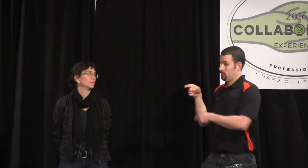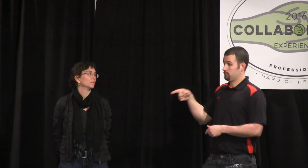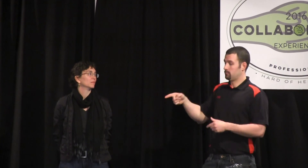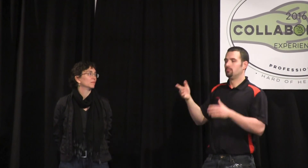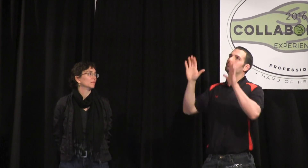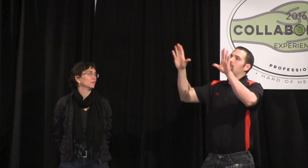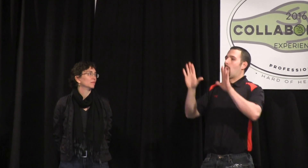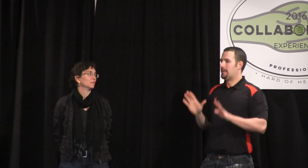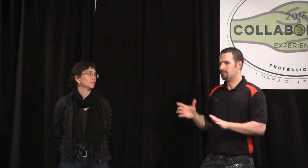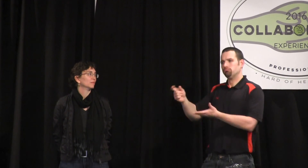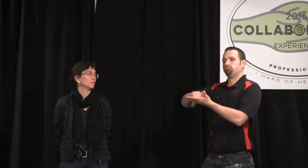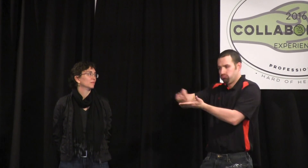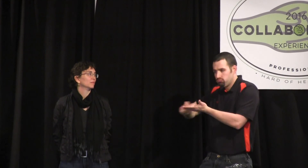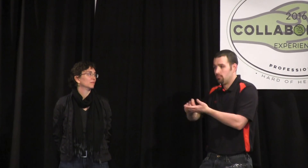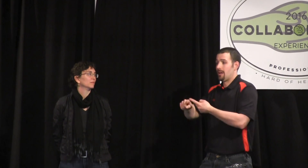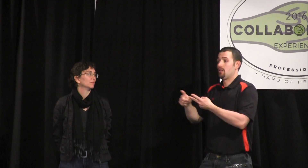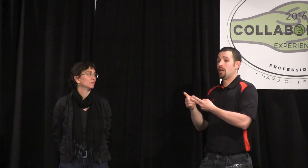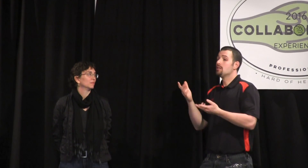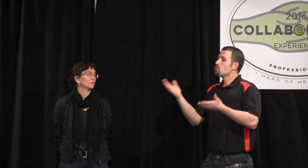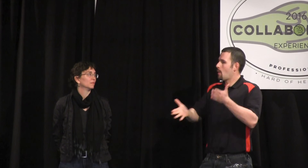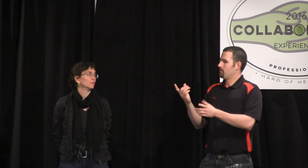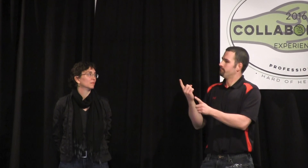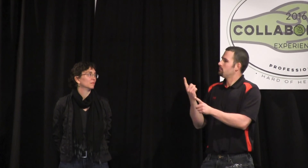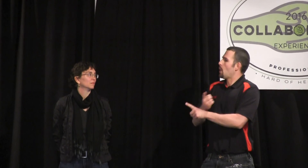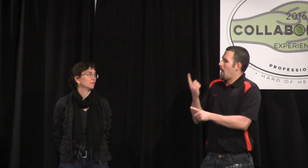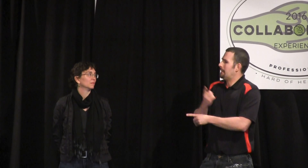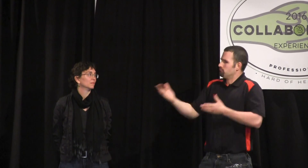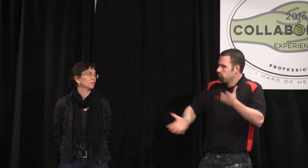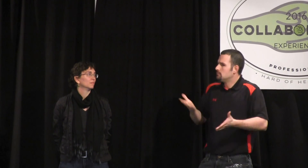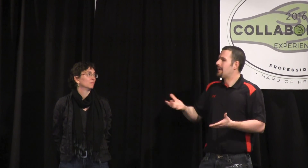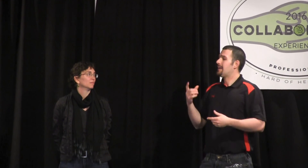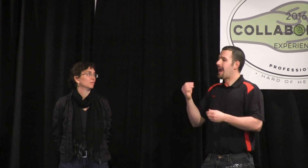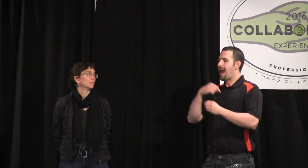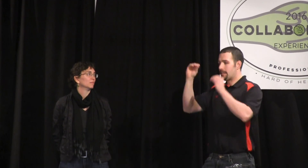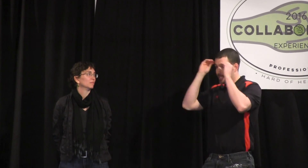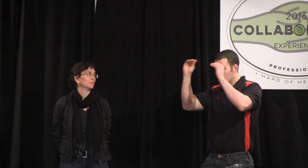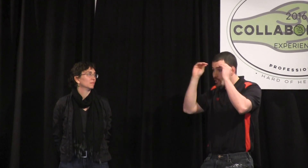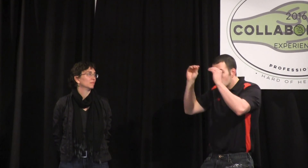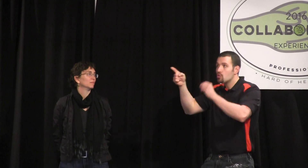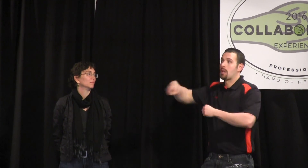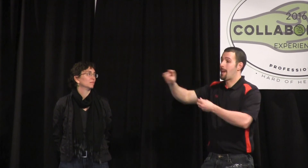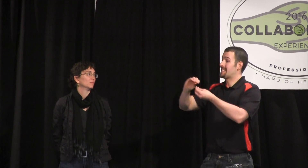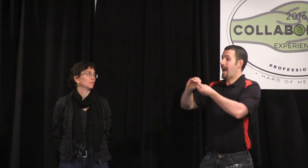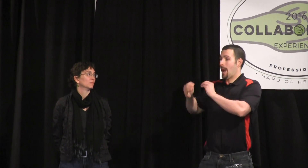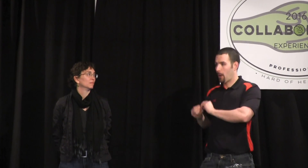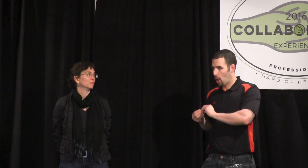But now where I work at, Eagle Windows, they're great, they're willing to write. They gesture in a way that lets me know.